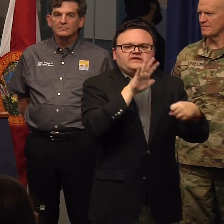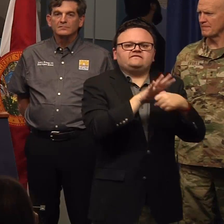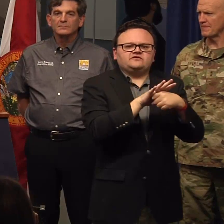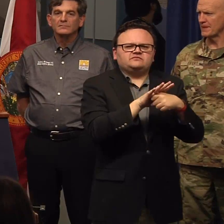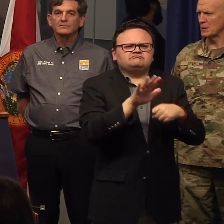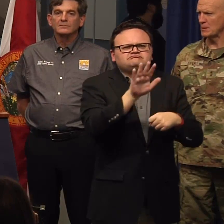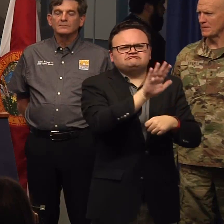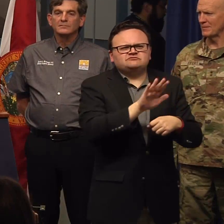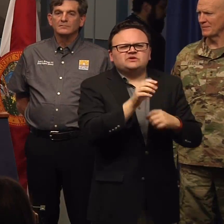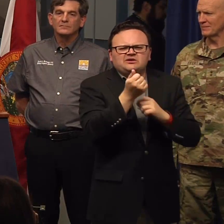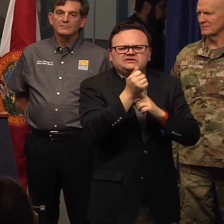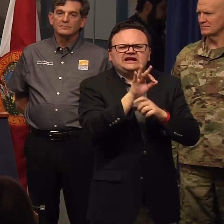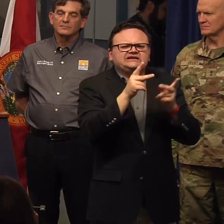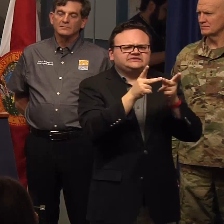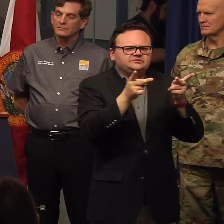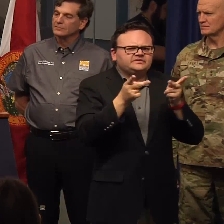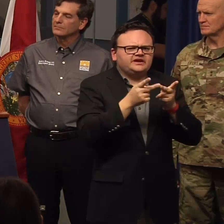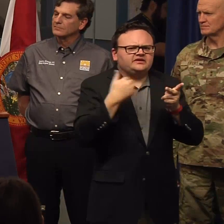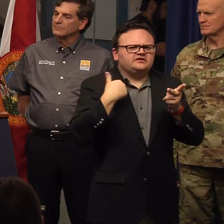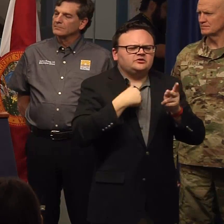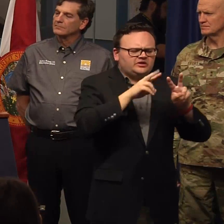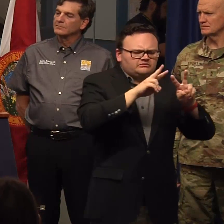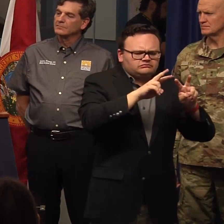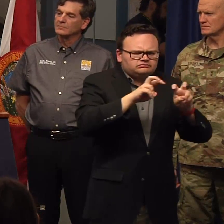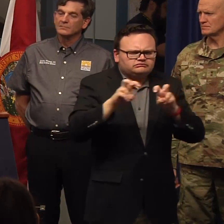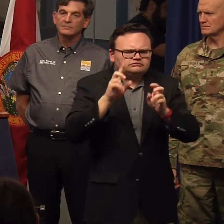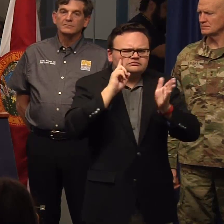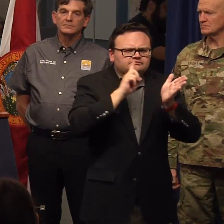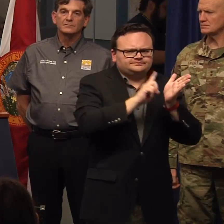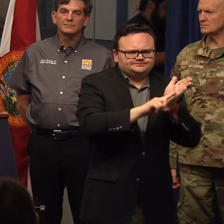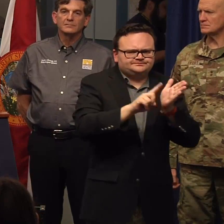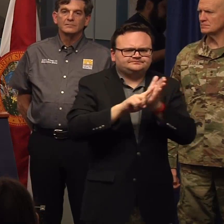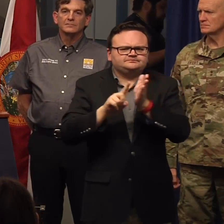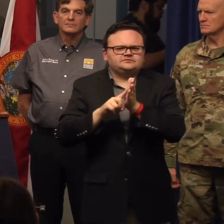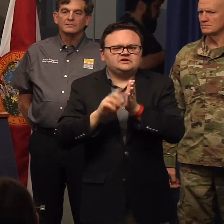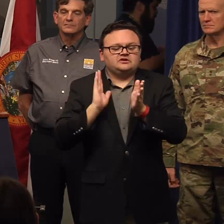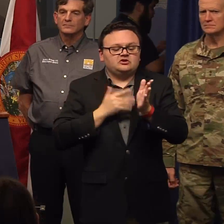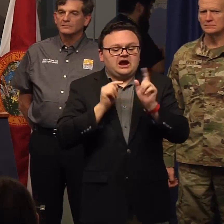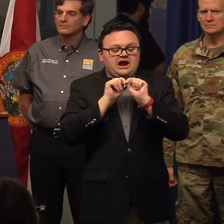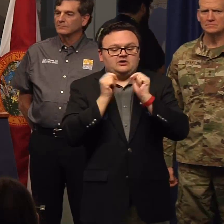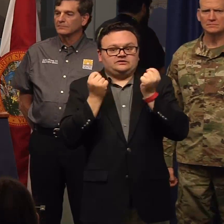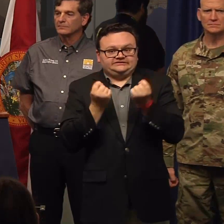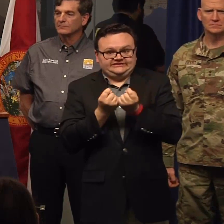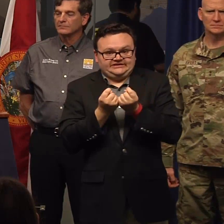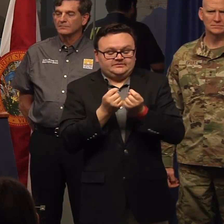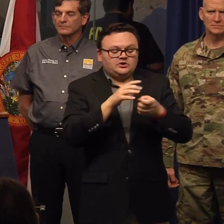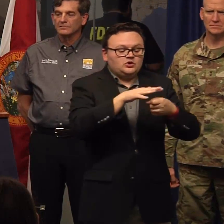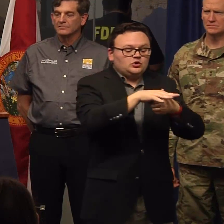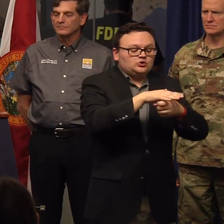ARE NOW OVER 19 FACILITIES WHERE THERE HAS BEEN EITHER A SUSPECTED CASE OF COVID-19 OR A HANDFUL TO DATE OF CONFIRMED COVID-19 CASES.